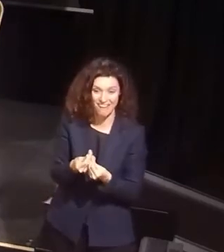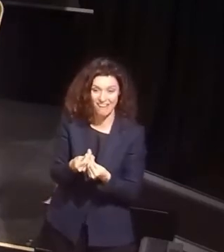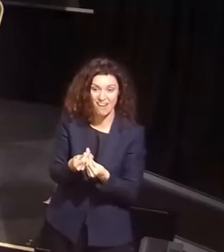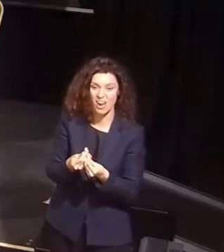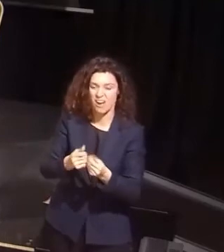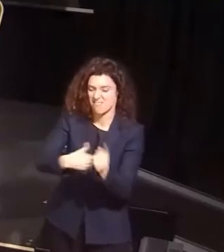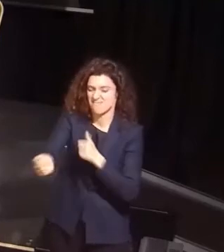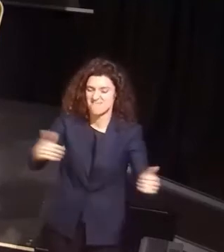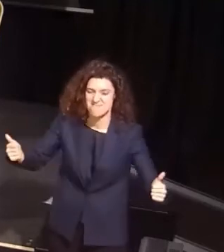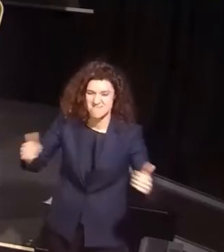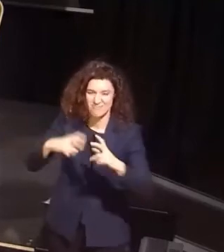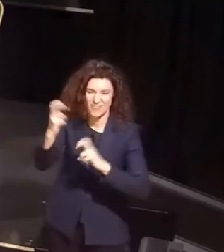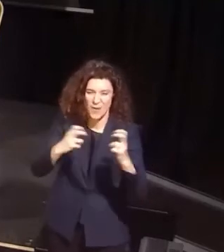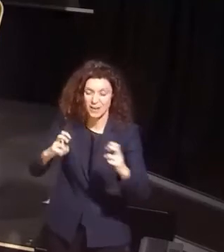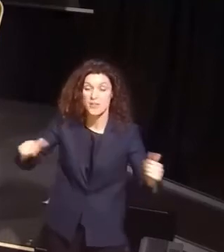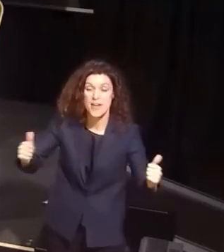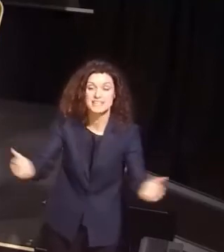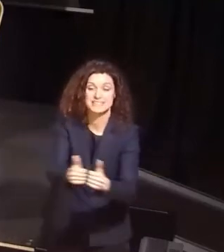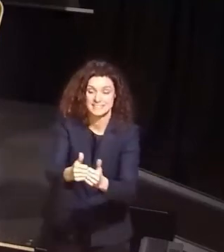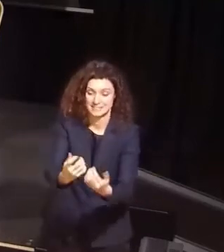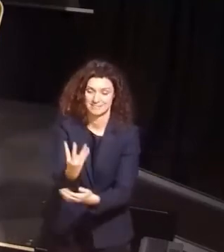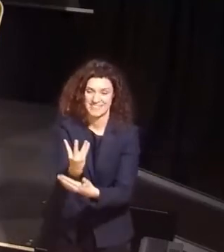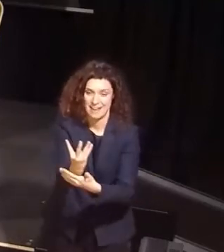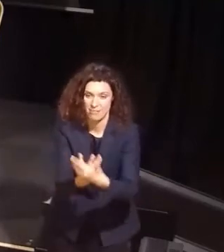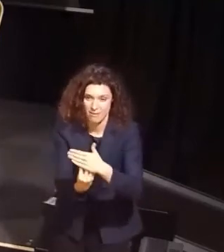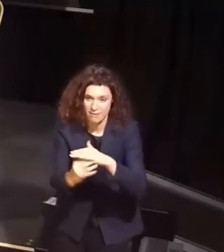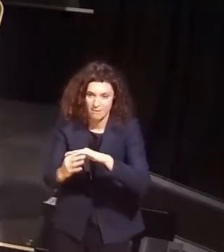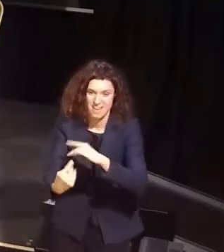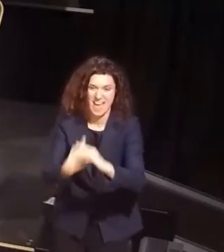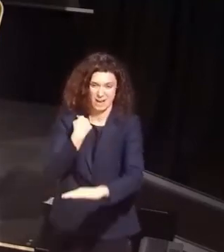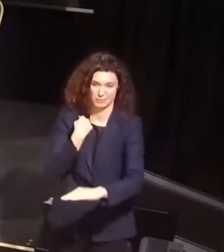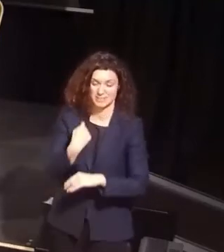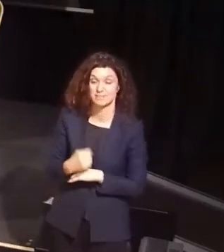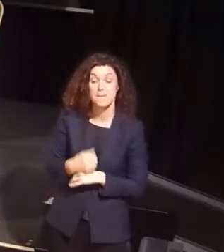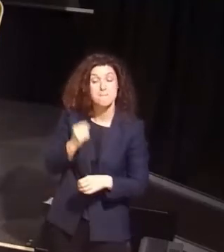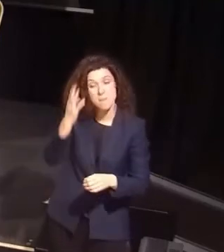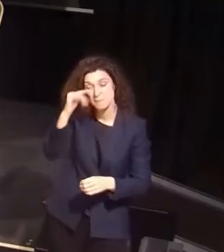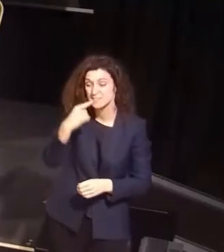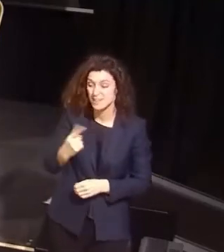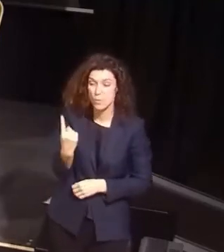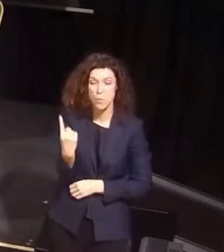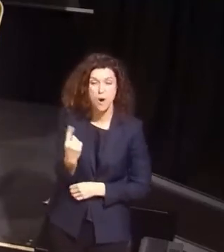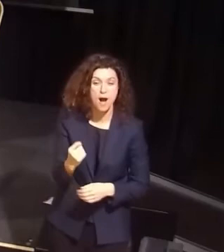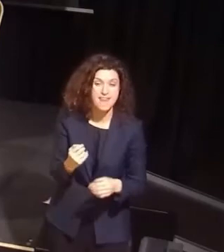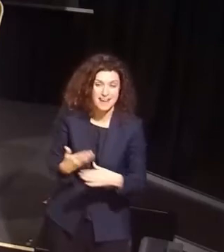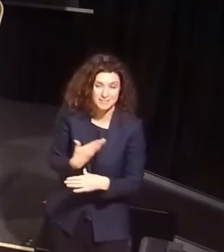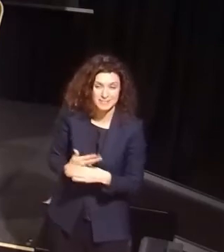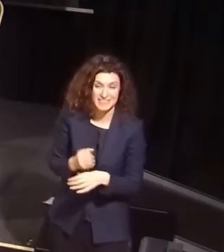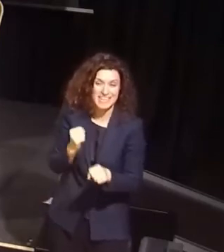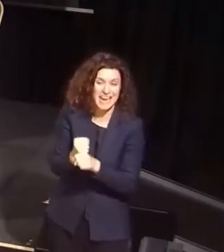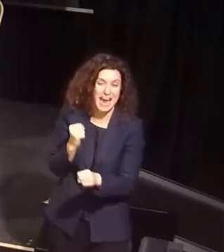His mum has told us that gaming is the only activity all of her children can enjoy. The reason for that is, with...